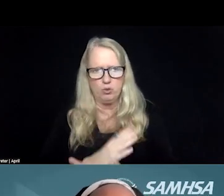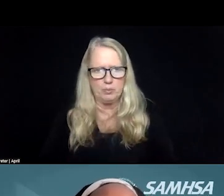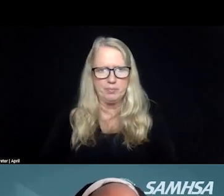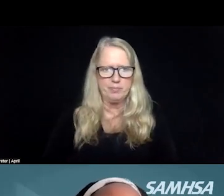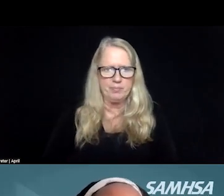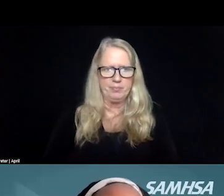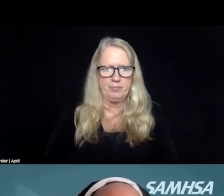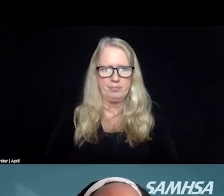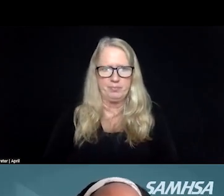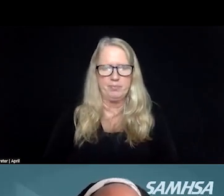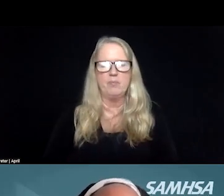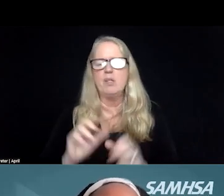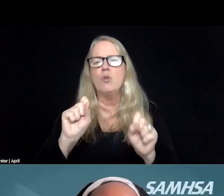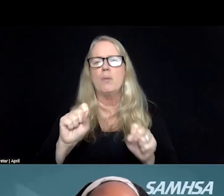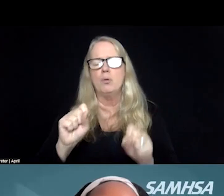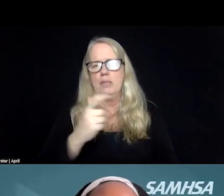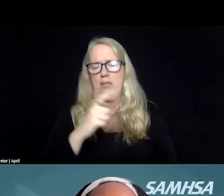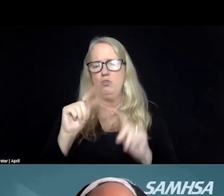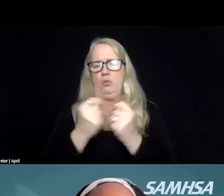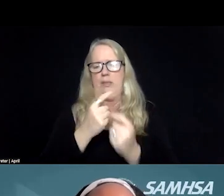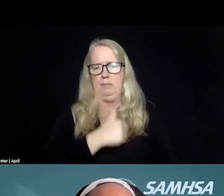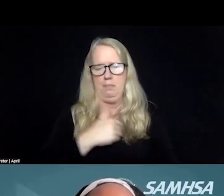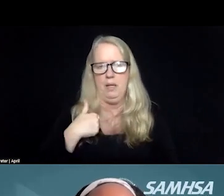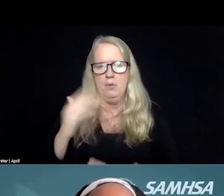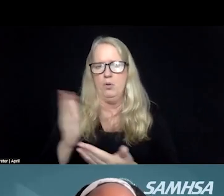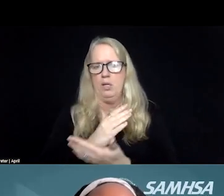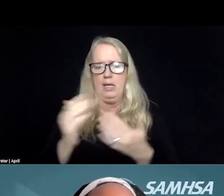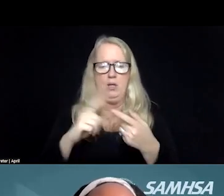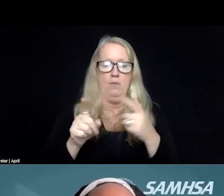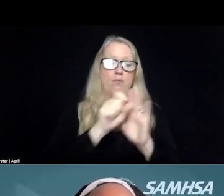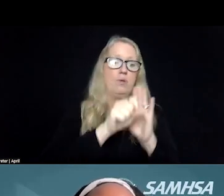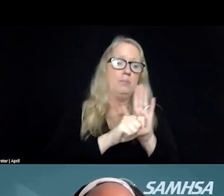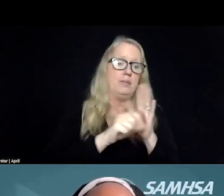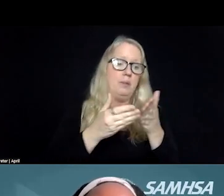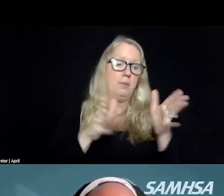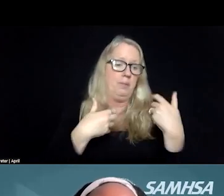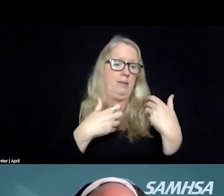SO THE TEAM MEMBERS RANGED BETWEEN THE STATE PUBLIC HEALTH